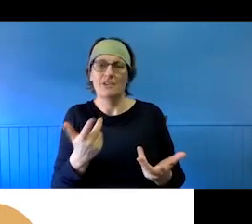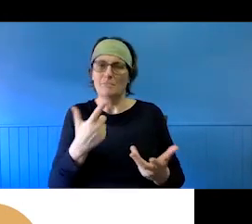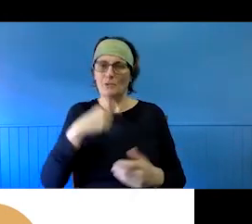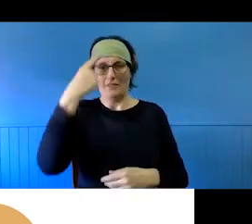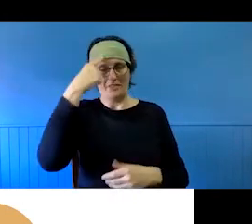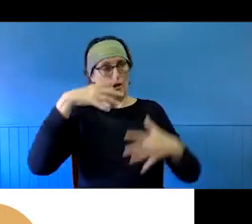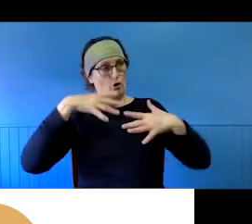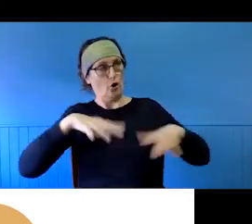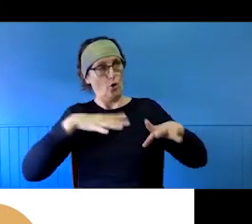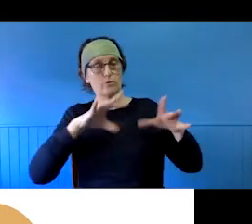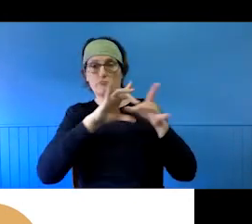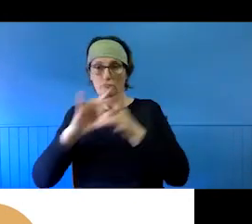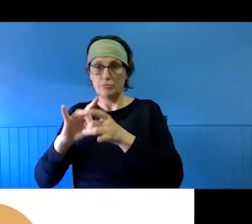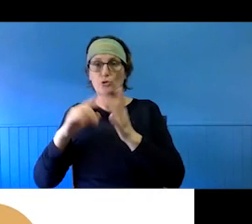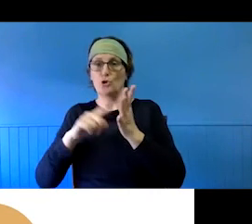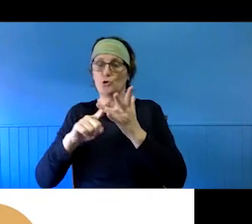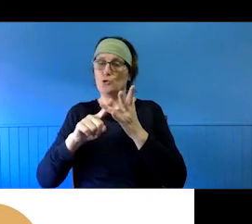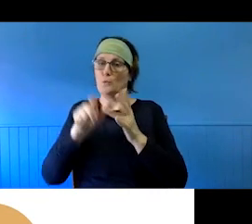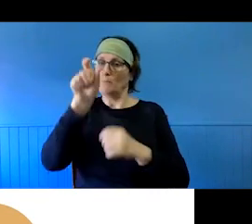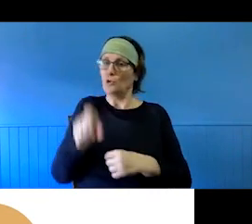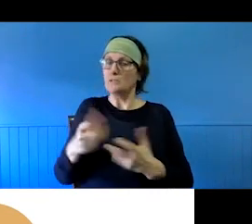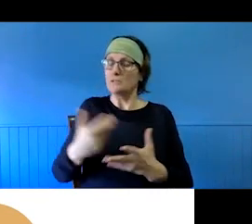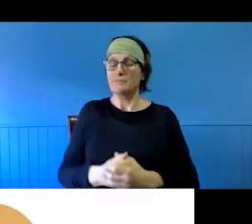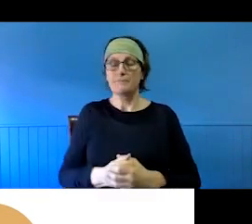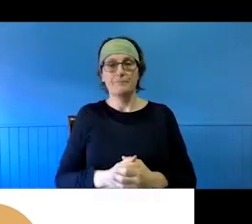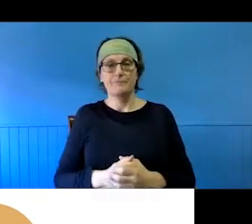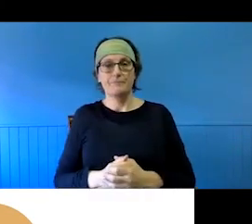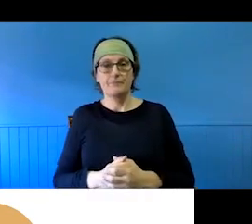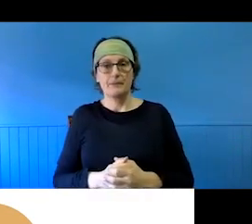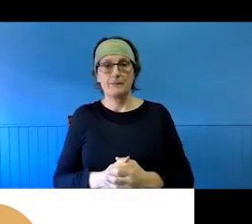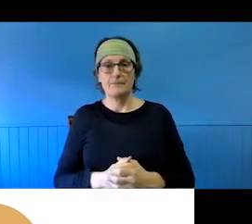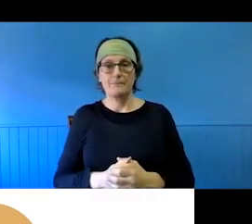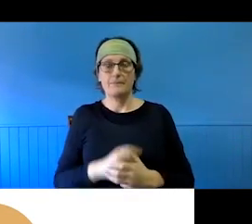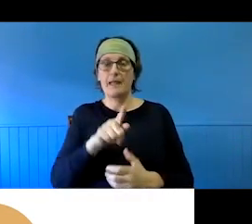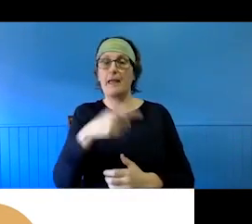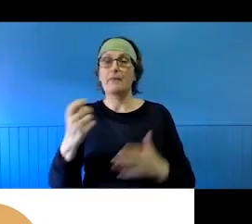appearance with topics. Finally, your body position on screen, and